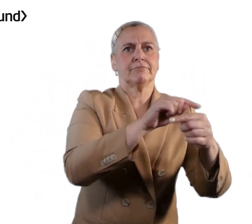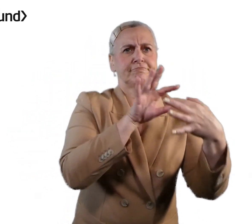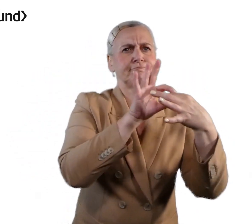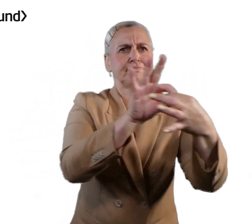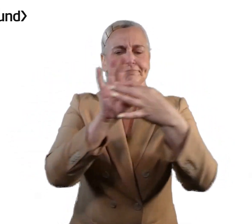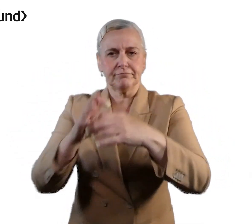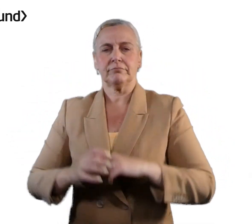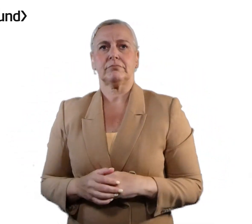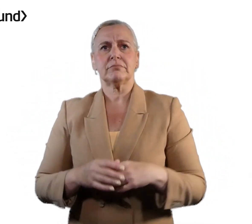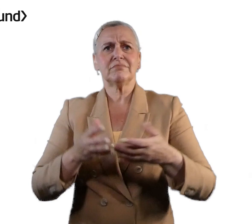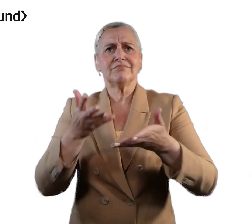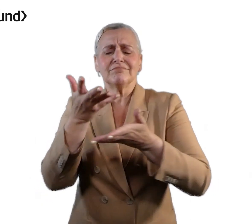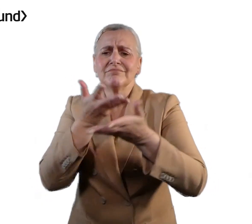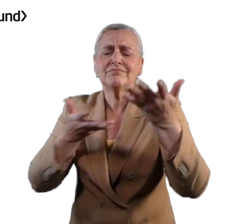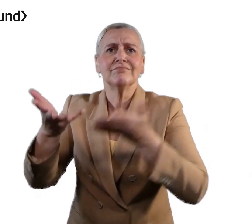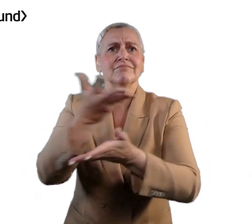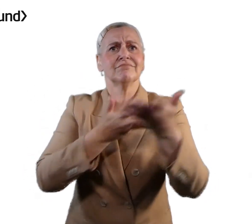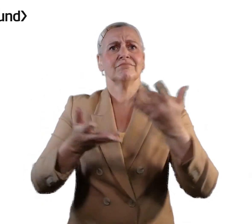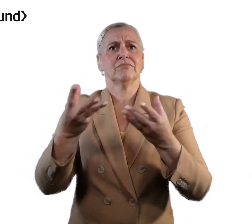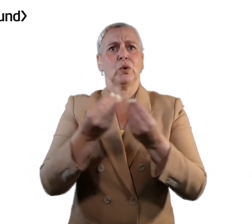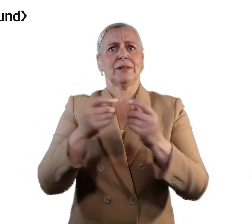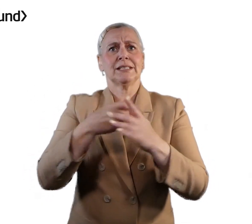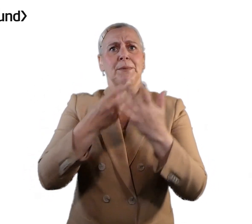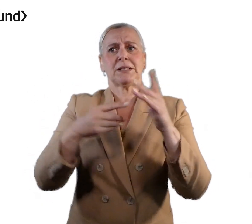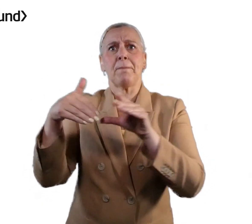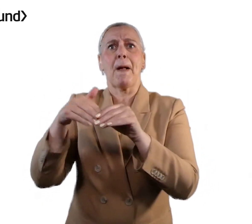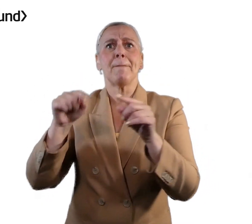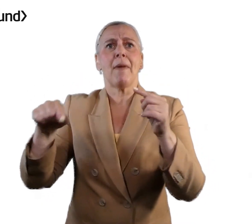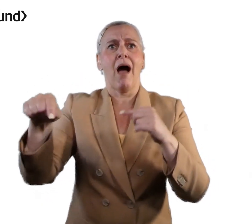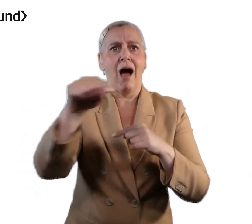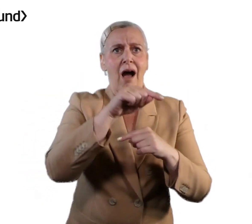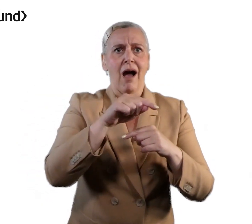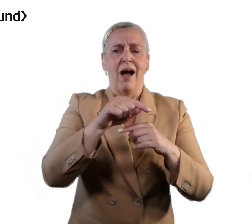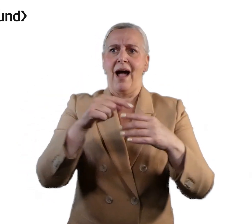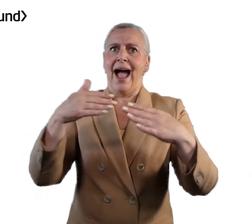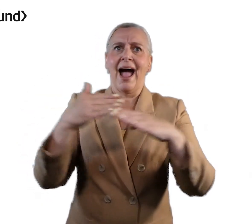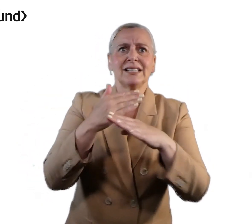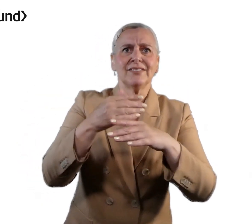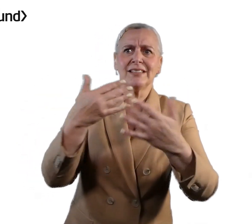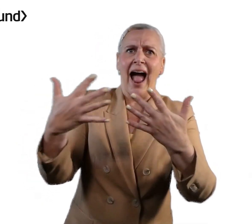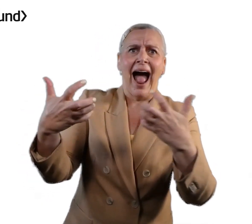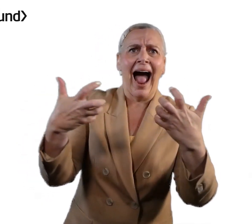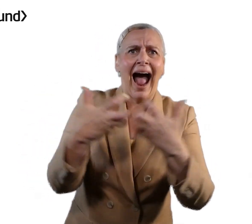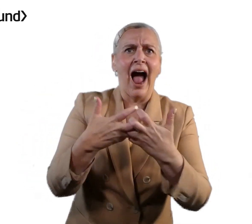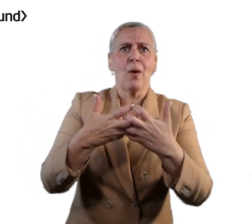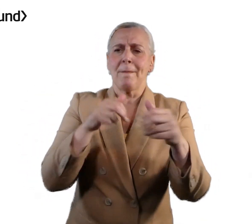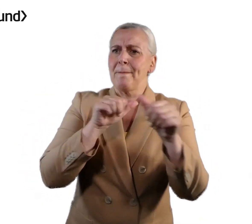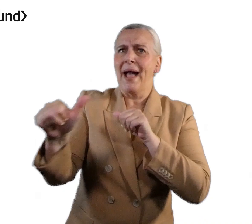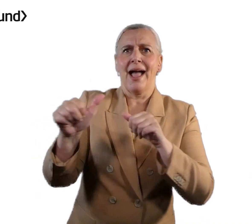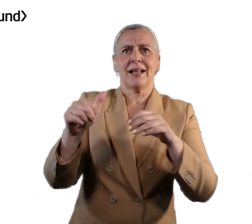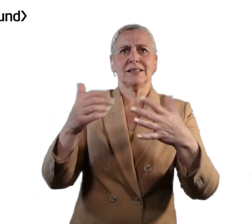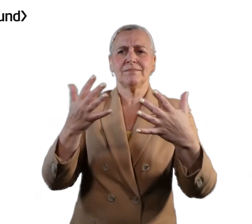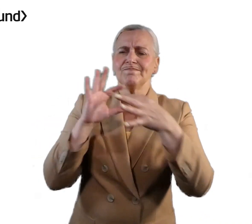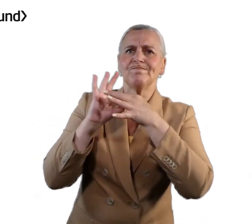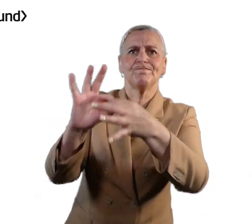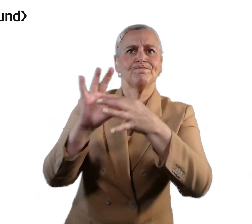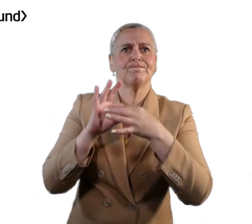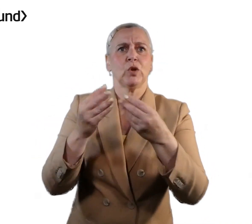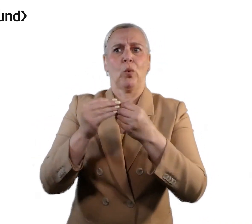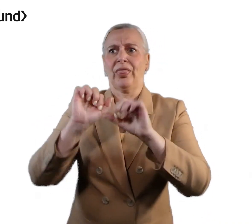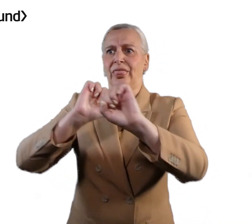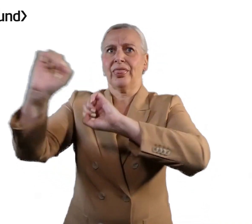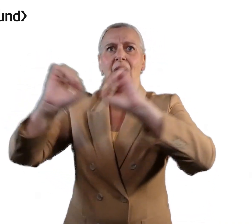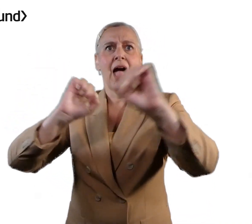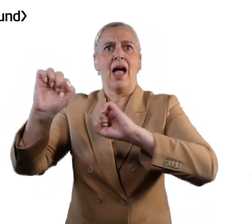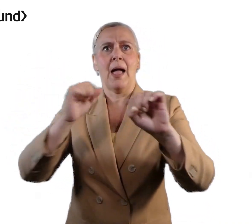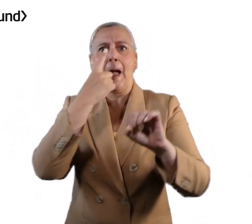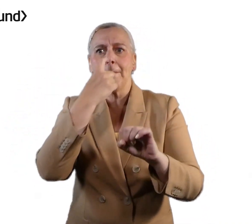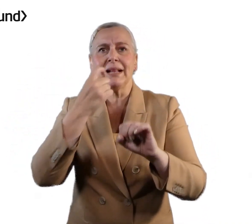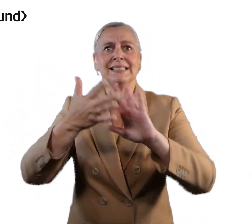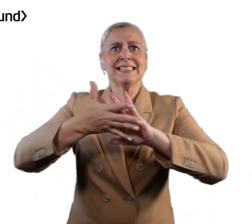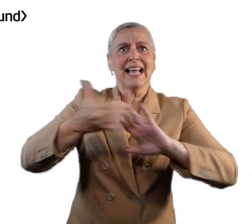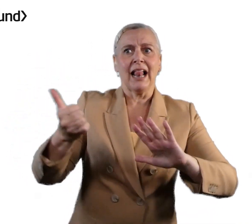Discuss with Disabled members and activists how their capabilities, skills and interests